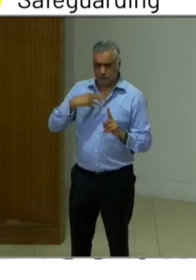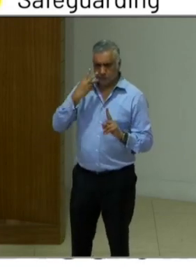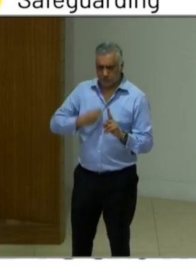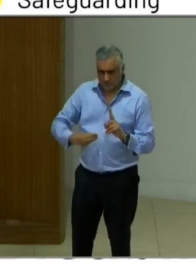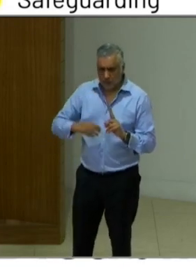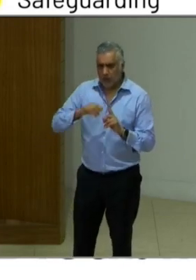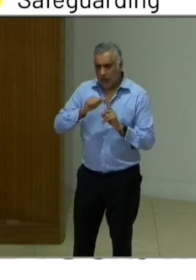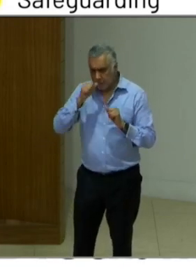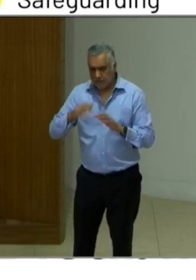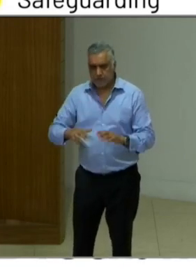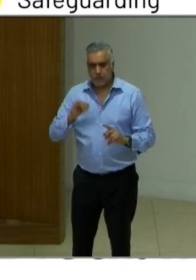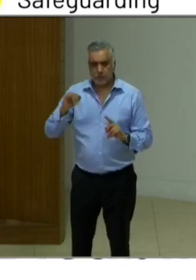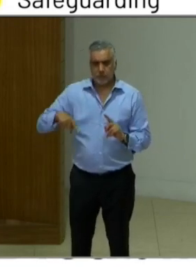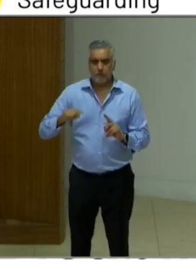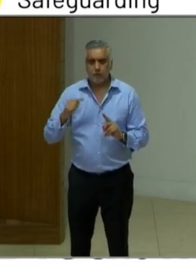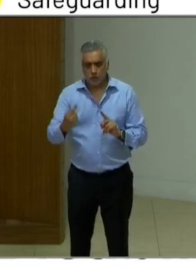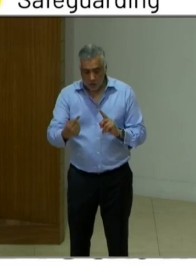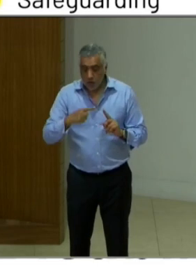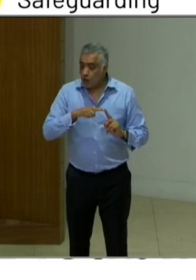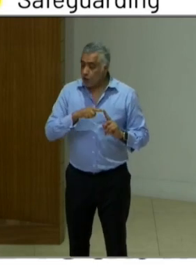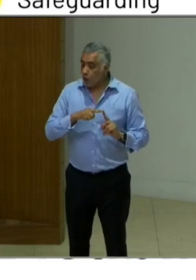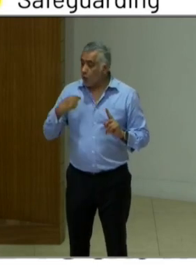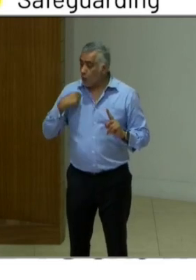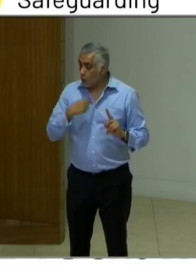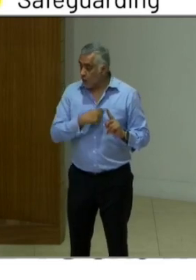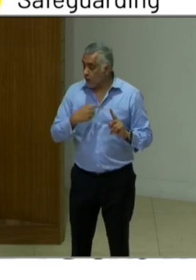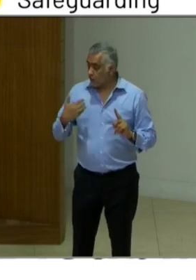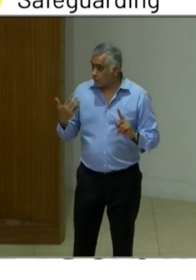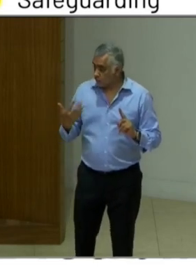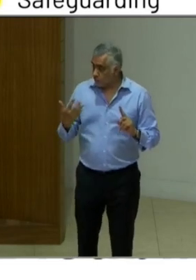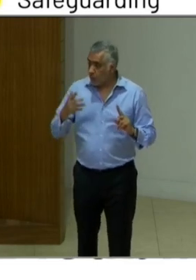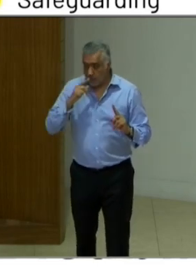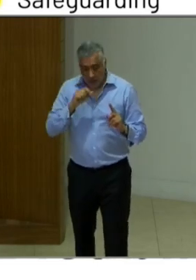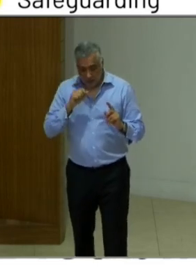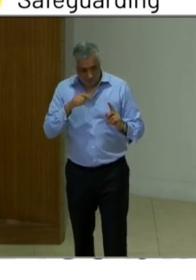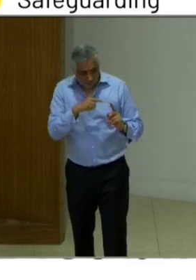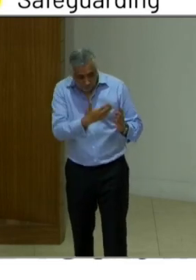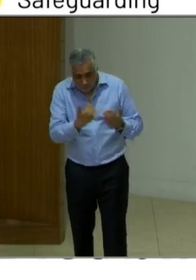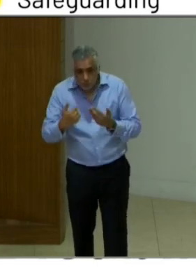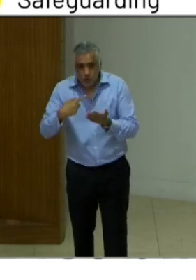We know him to be an important figure in helping the Church address the questions which confront us today with urgency